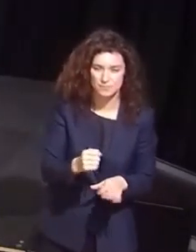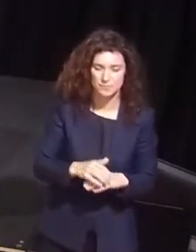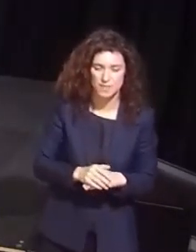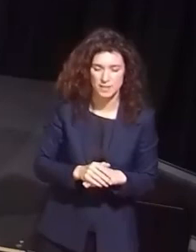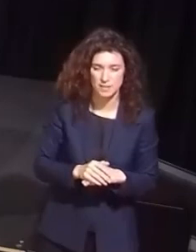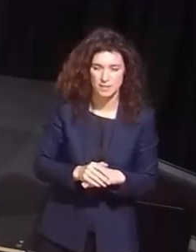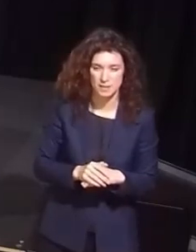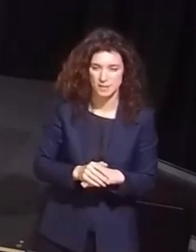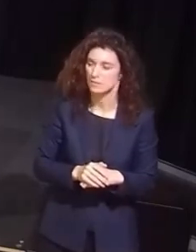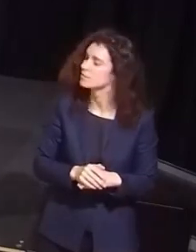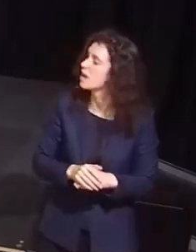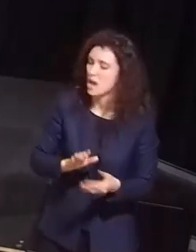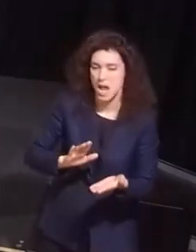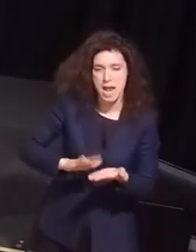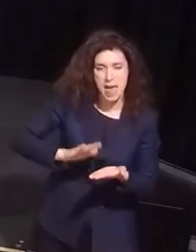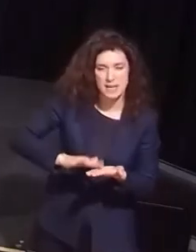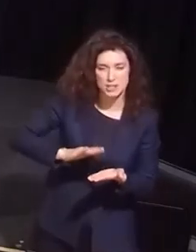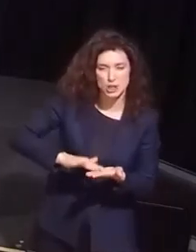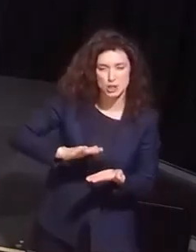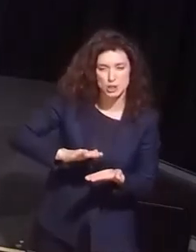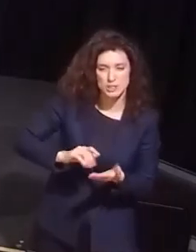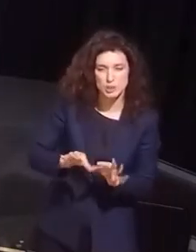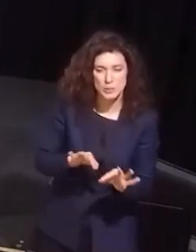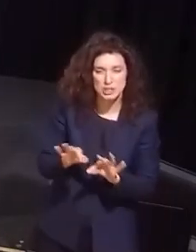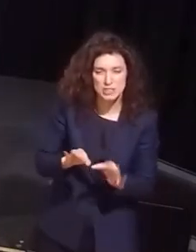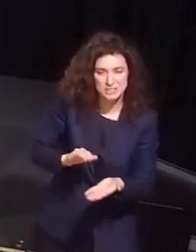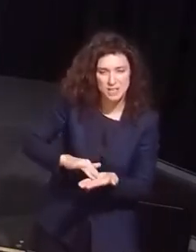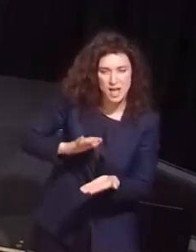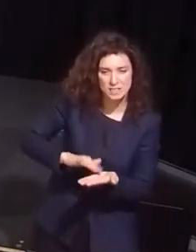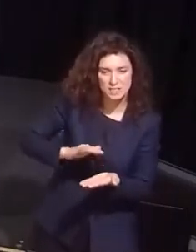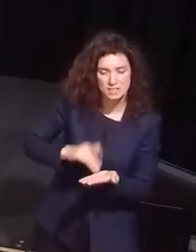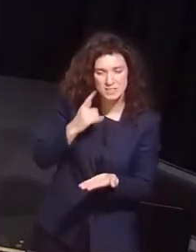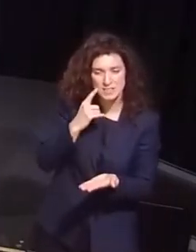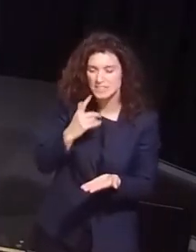And you'll see a... a line straight through all of the switch...